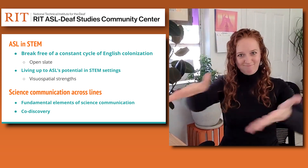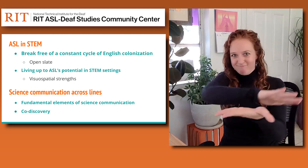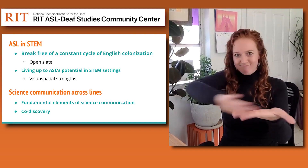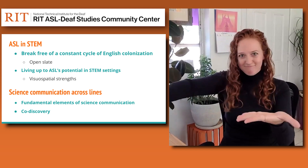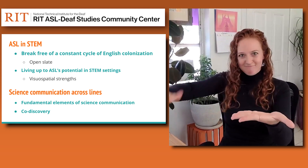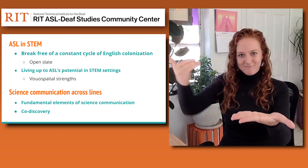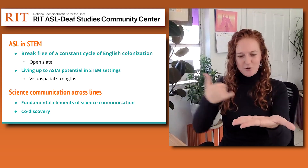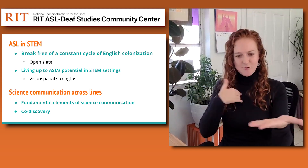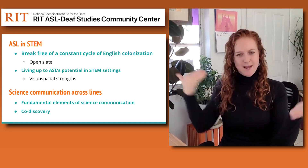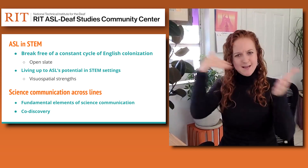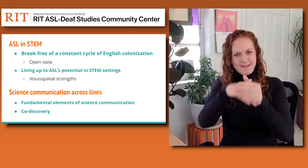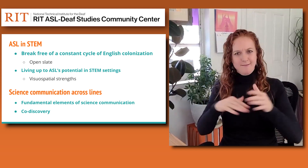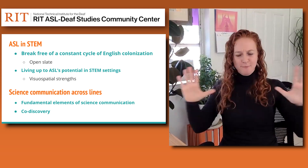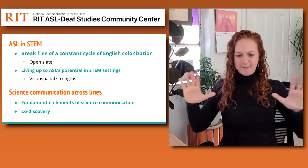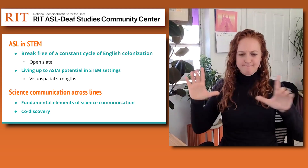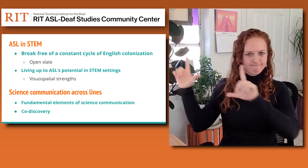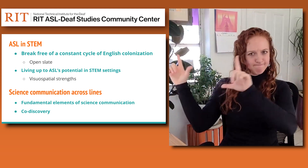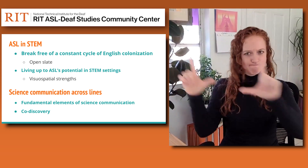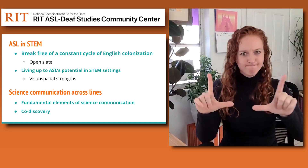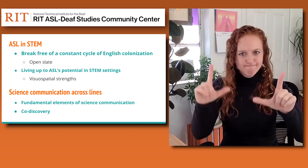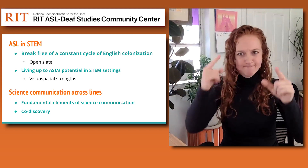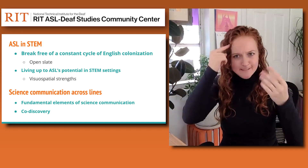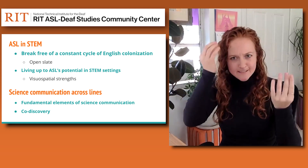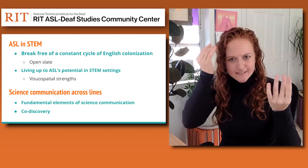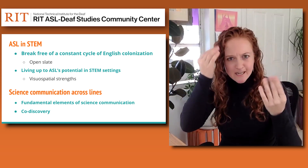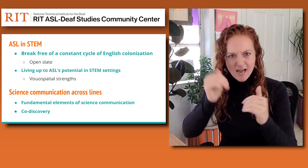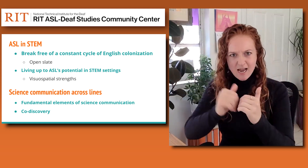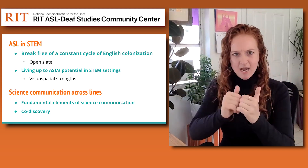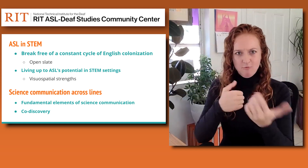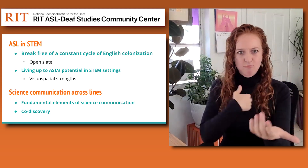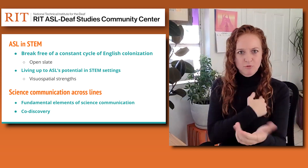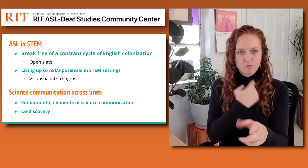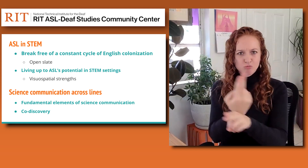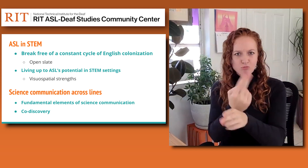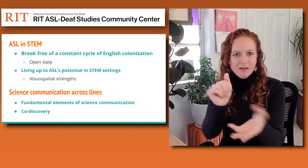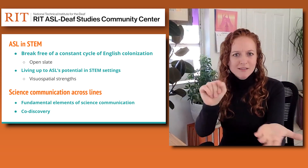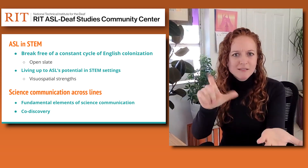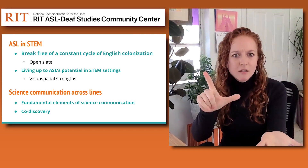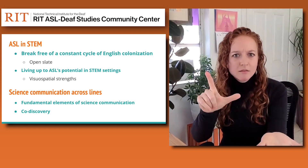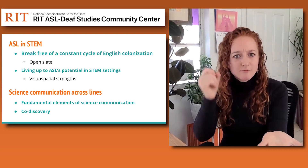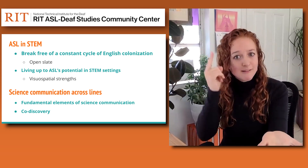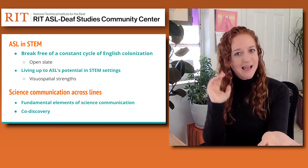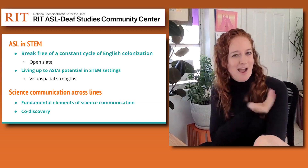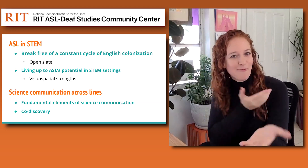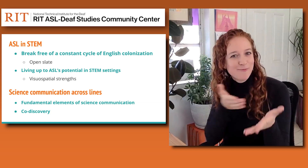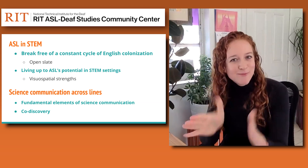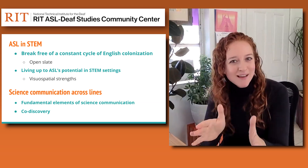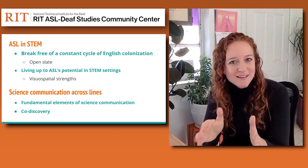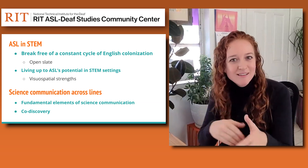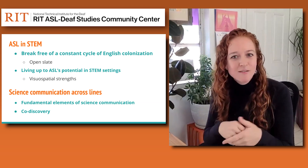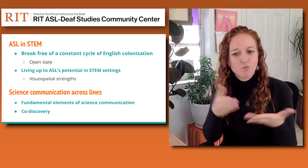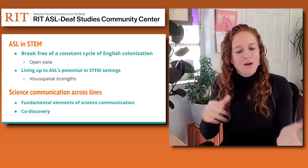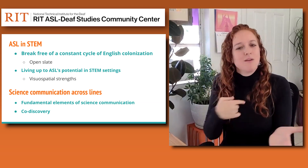Wipe the slate clean and start anew with a fresh eye and think how we can use ASL in our way.